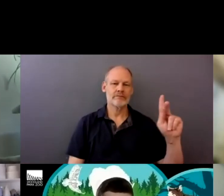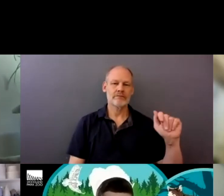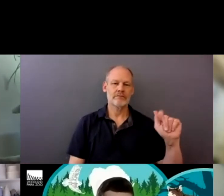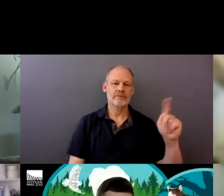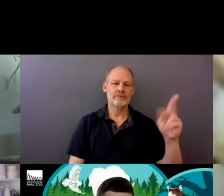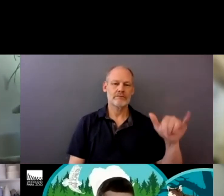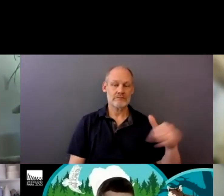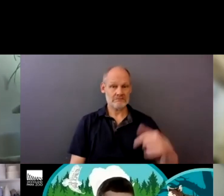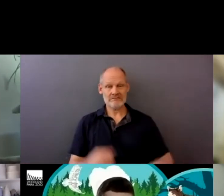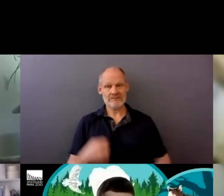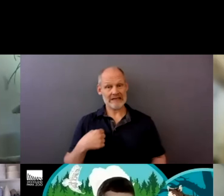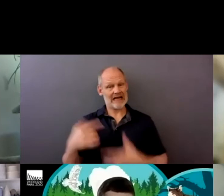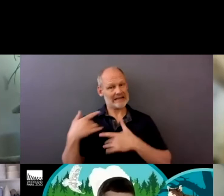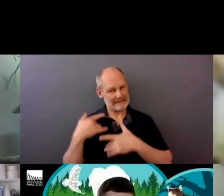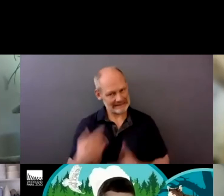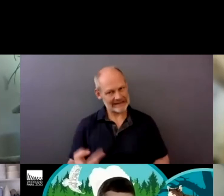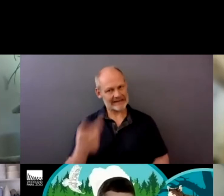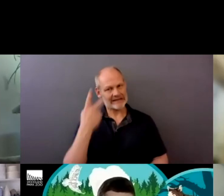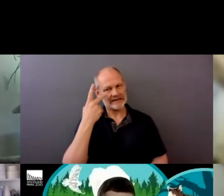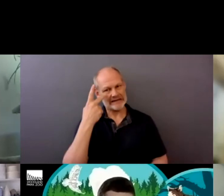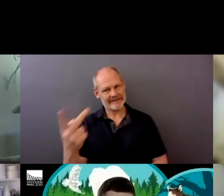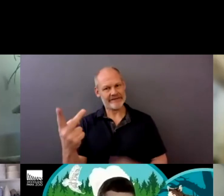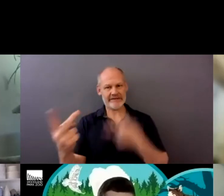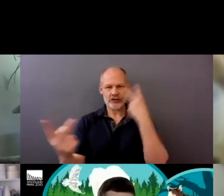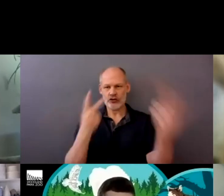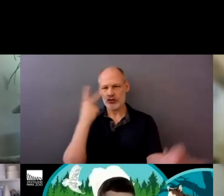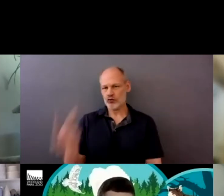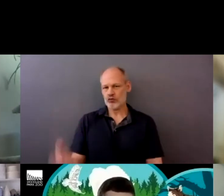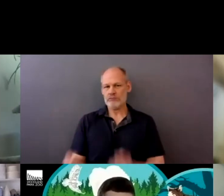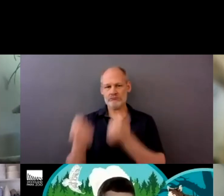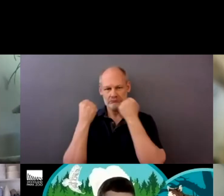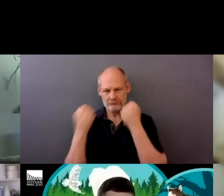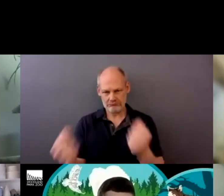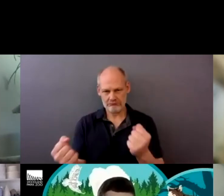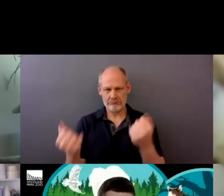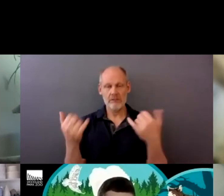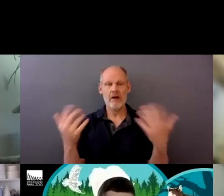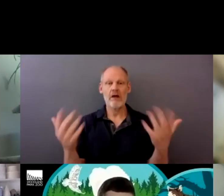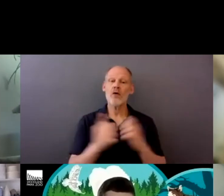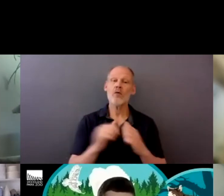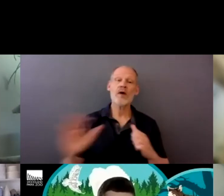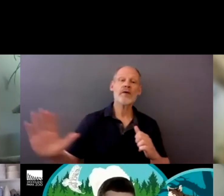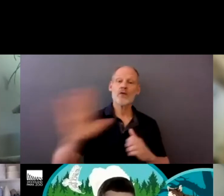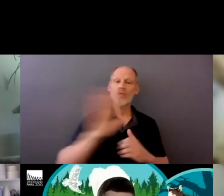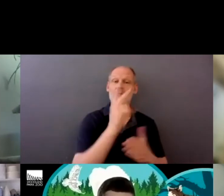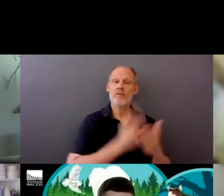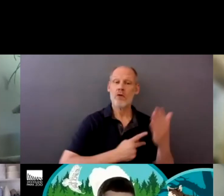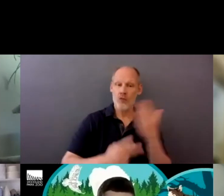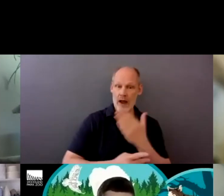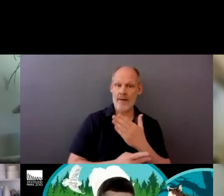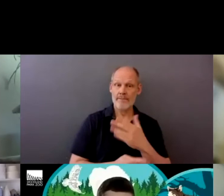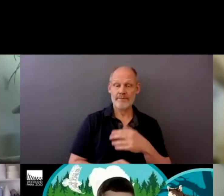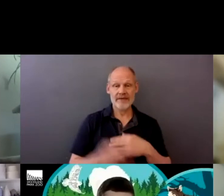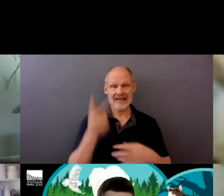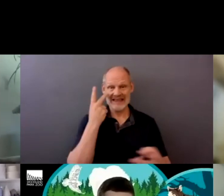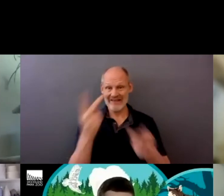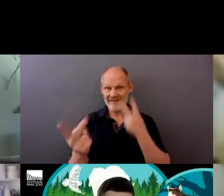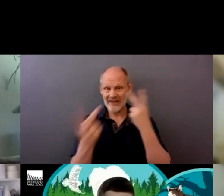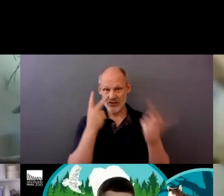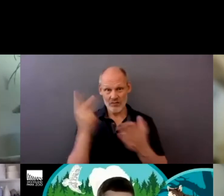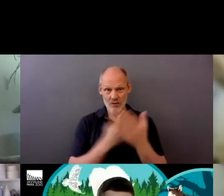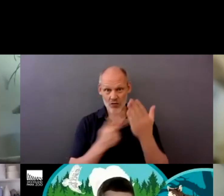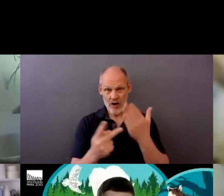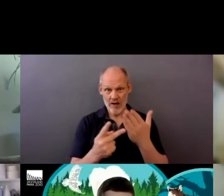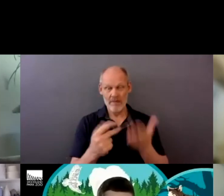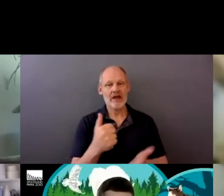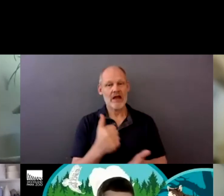about virtual programming is for me the captioning is really powerful for me. It helps